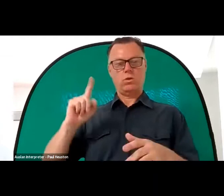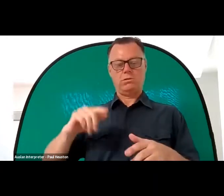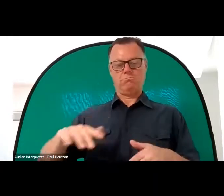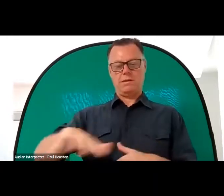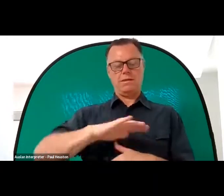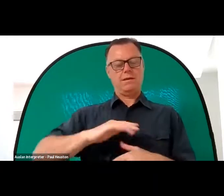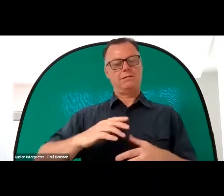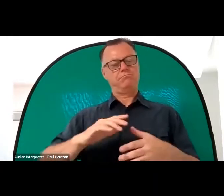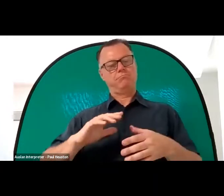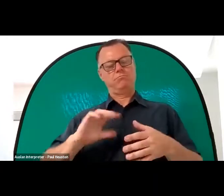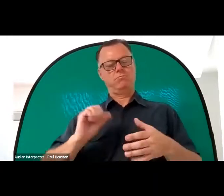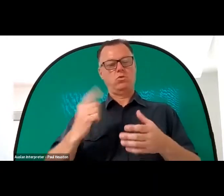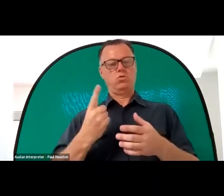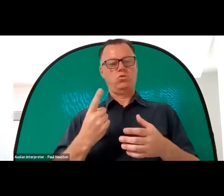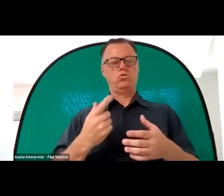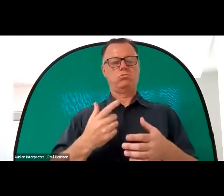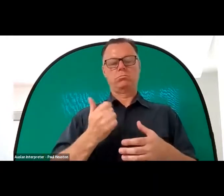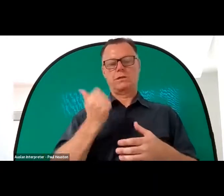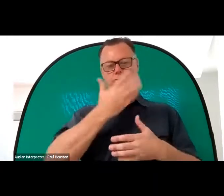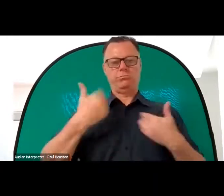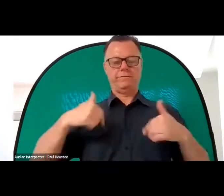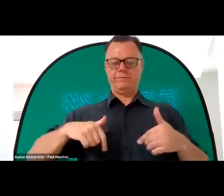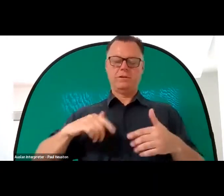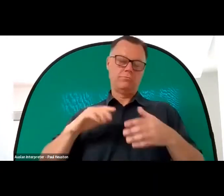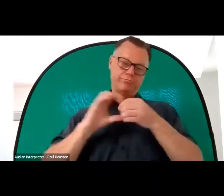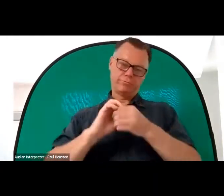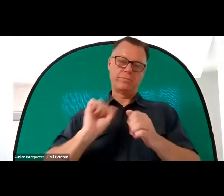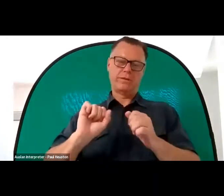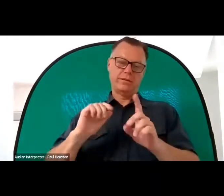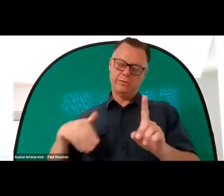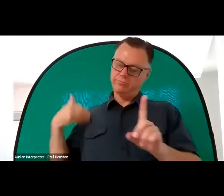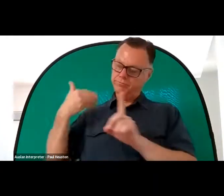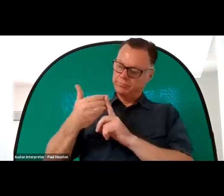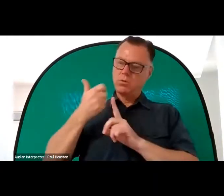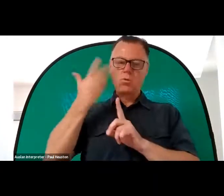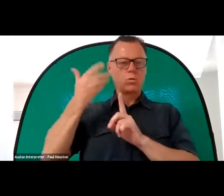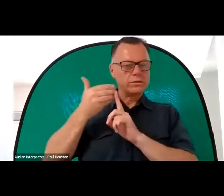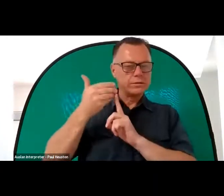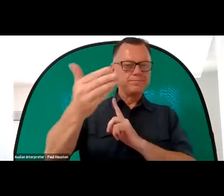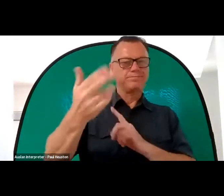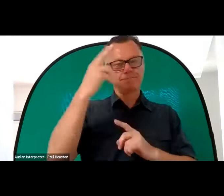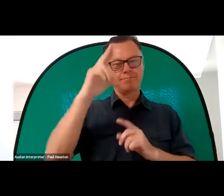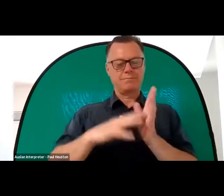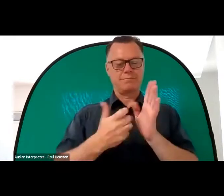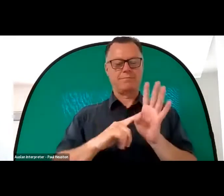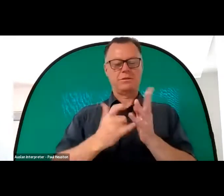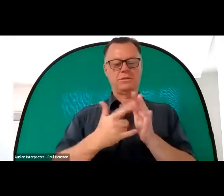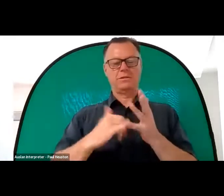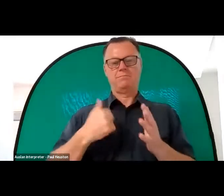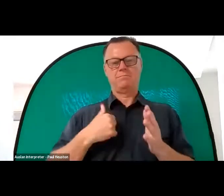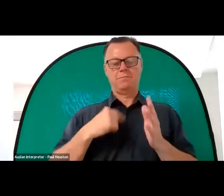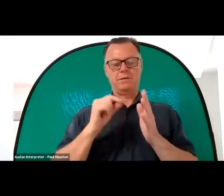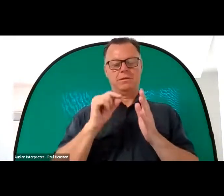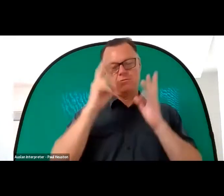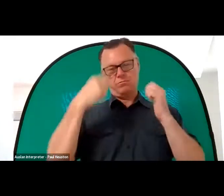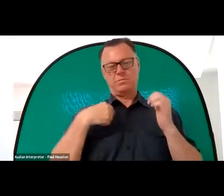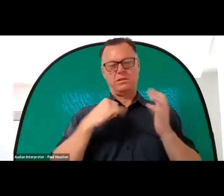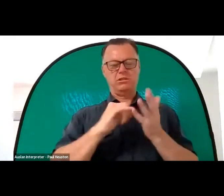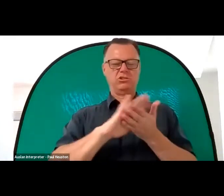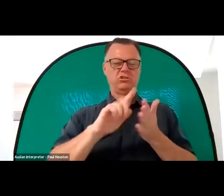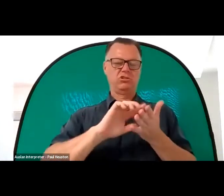people we have on the line today. I'd like to acknowledge that this was and always will be Aboriginal